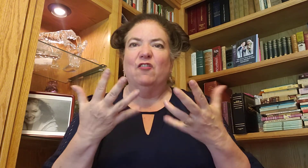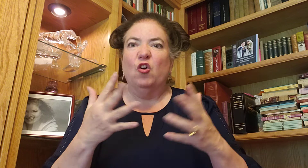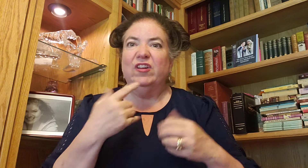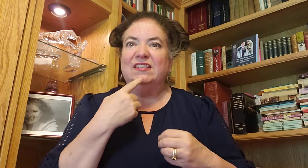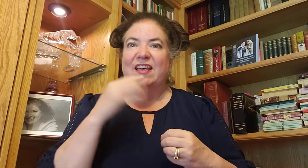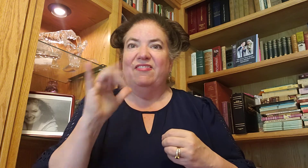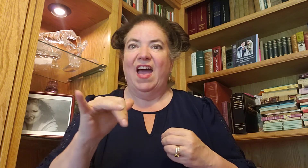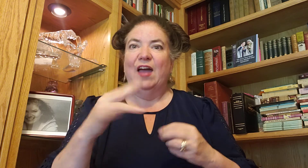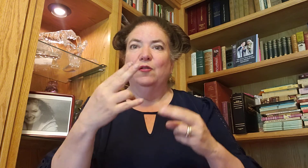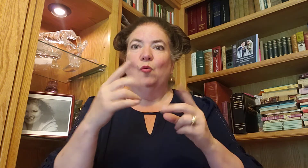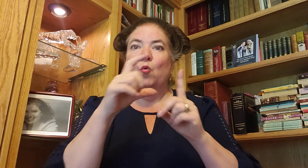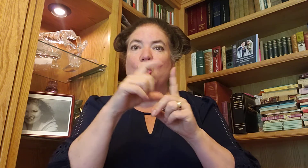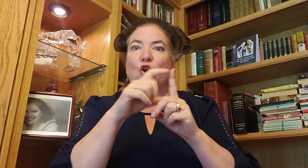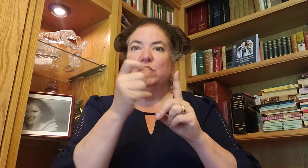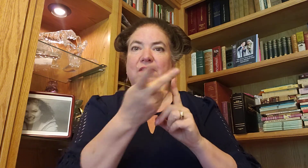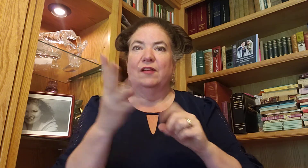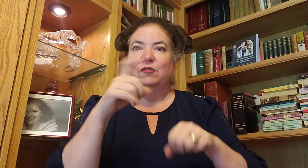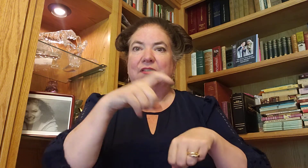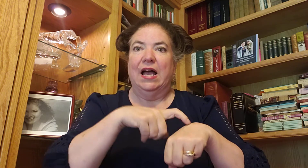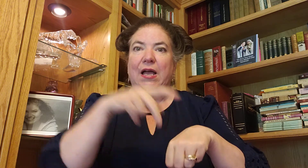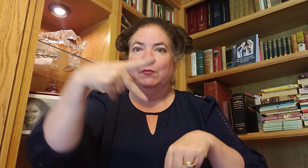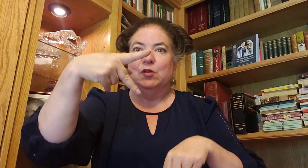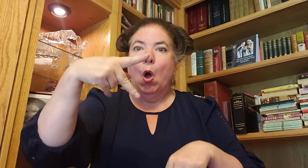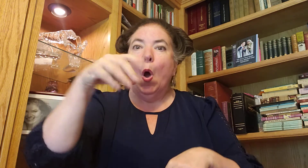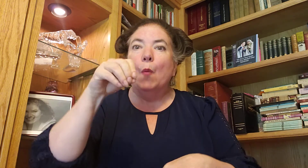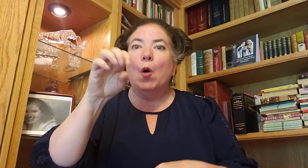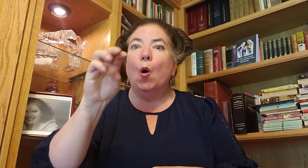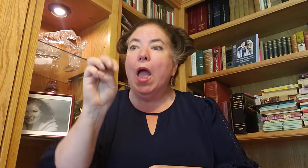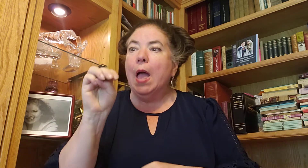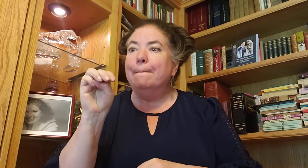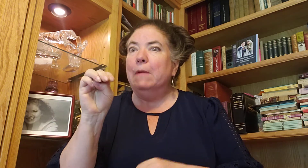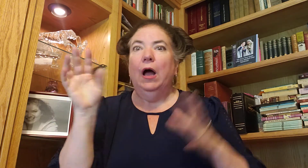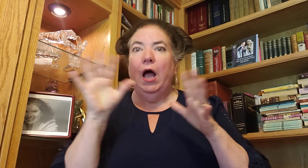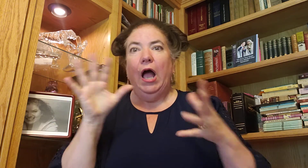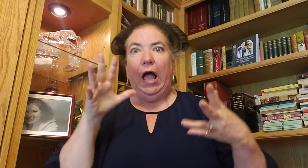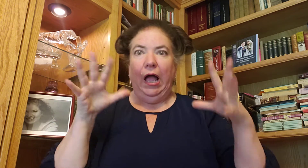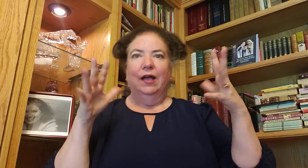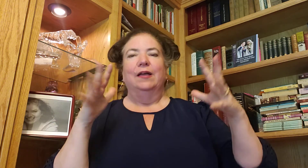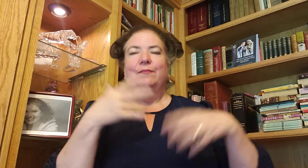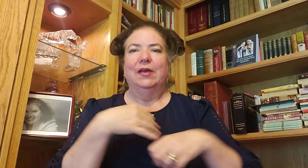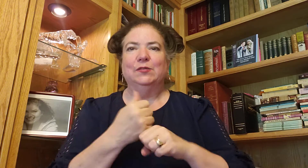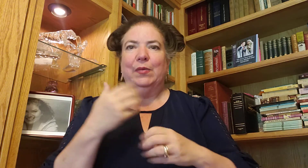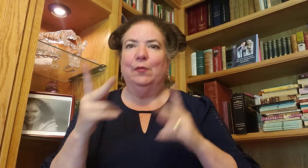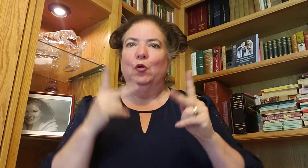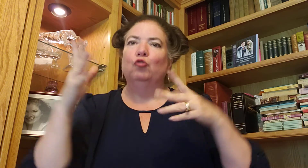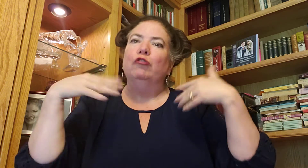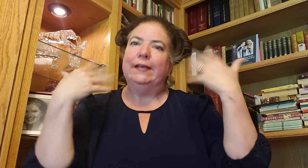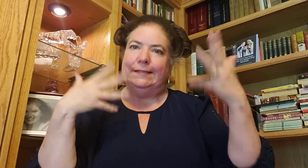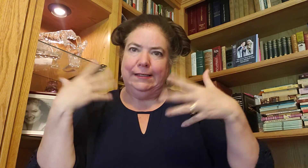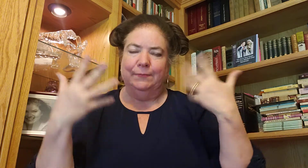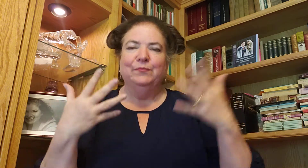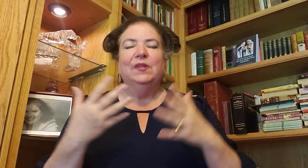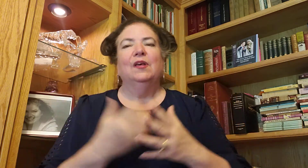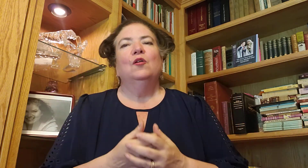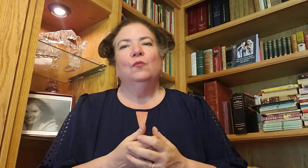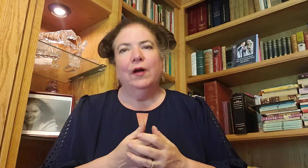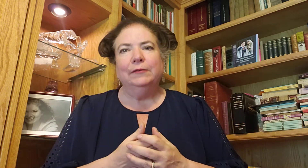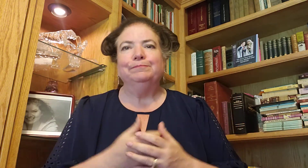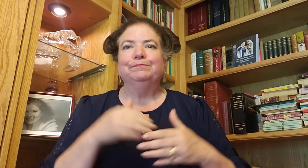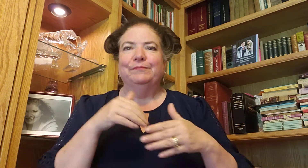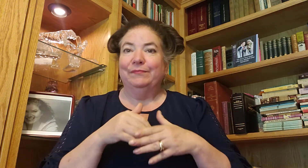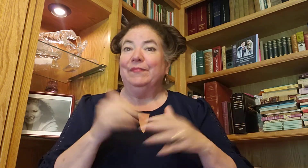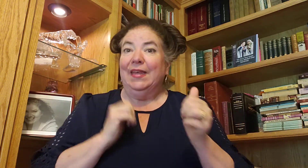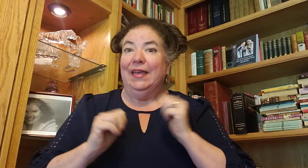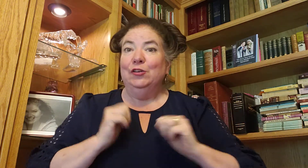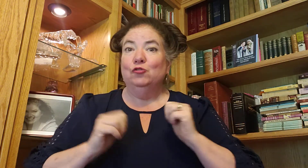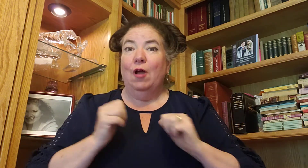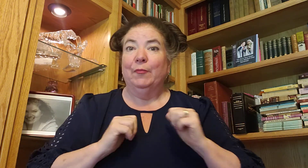already said that word several times "poem". It makes people crazy. Well in drama,